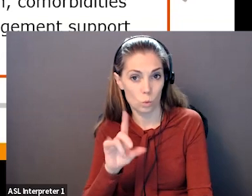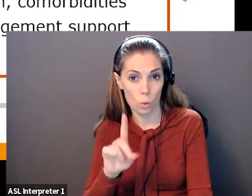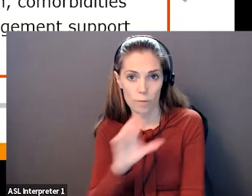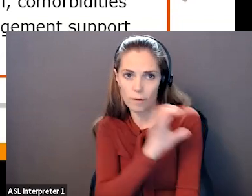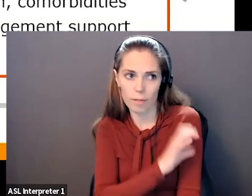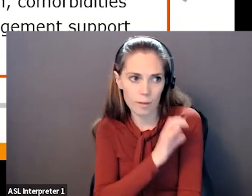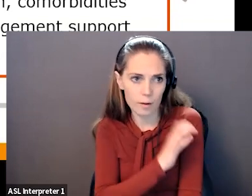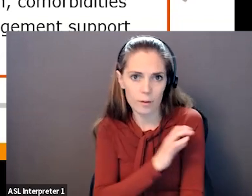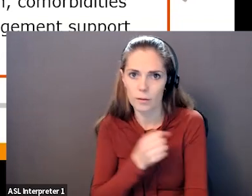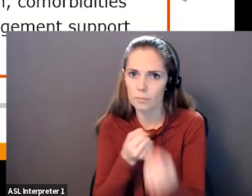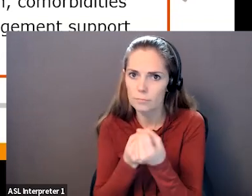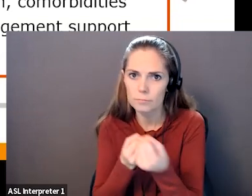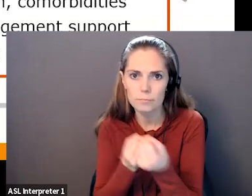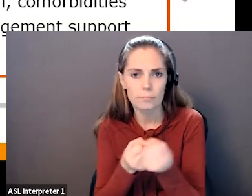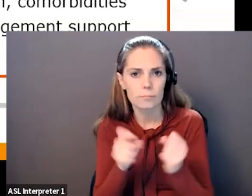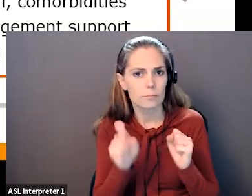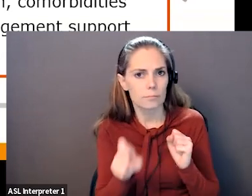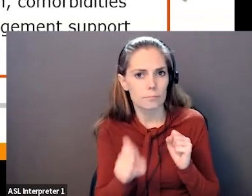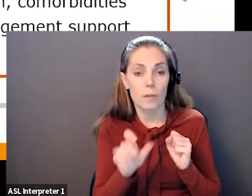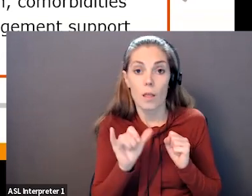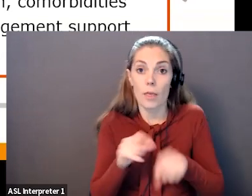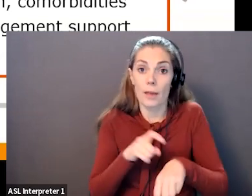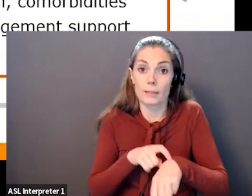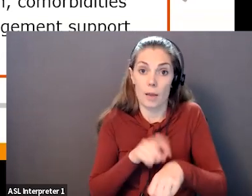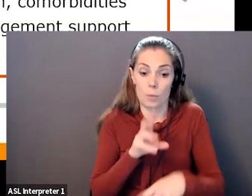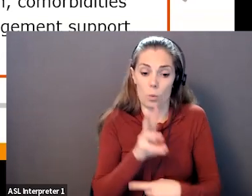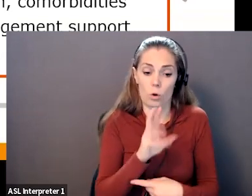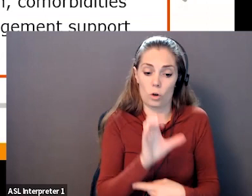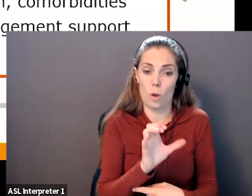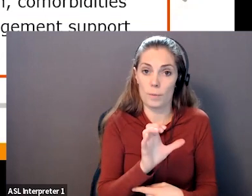you know we weren't while we're able to access them we would have to wait just like everybody